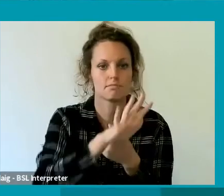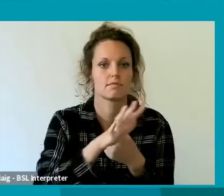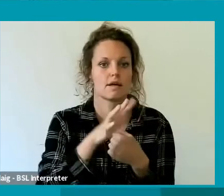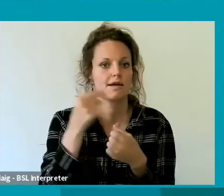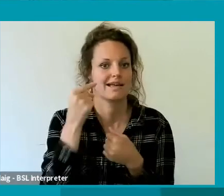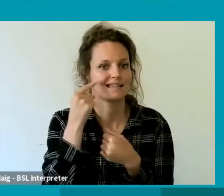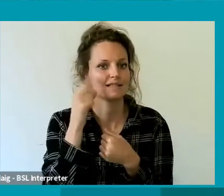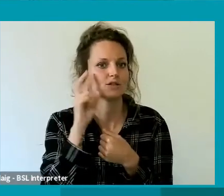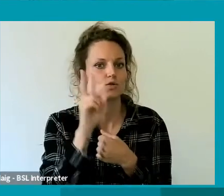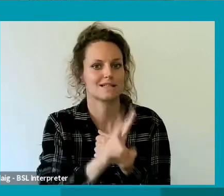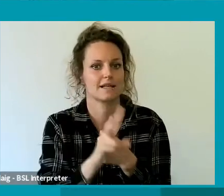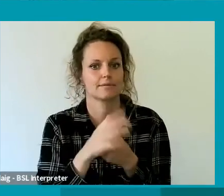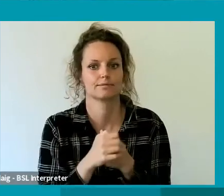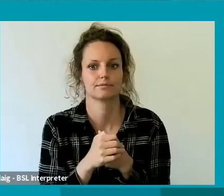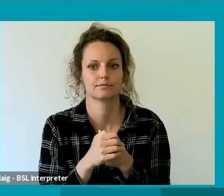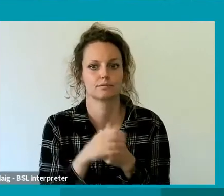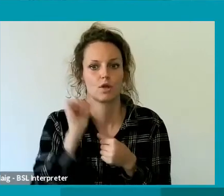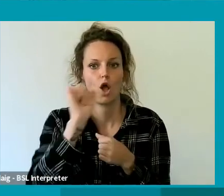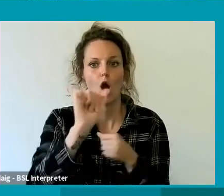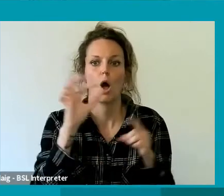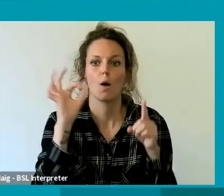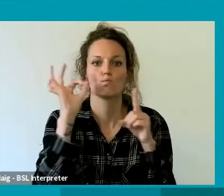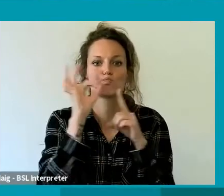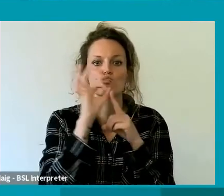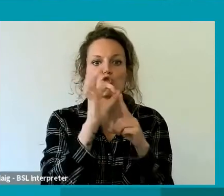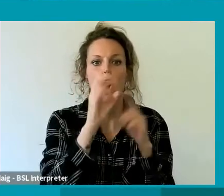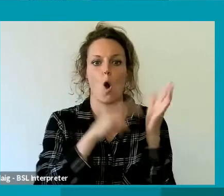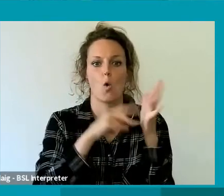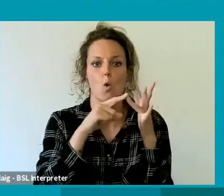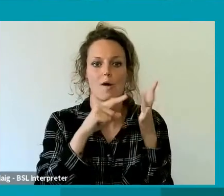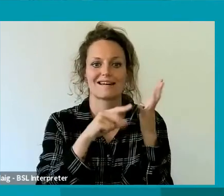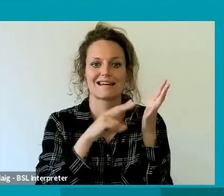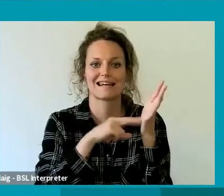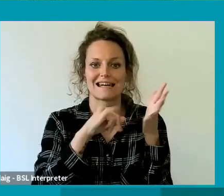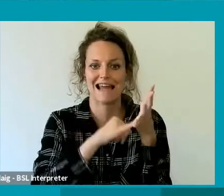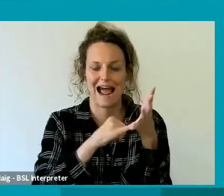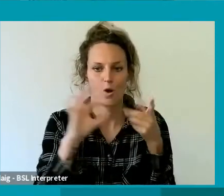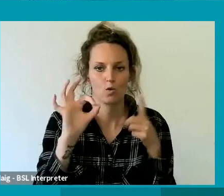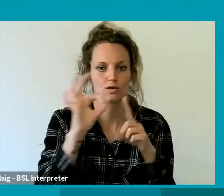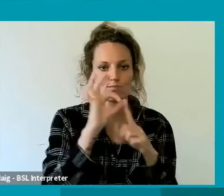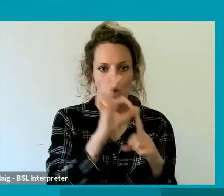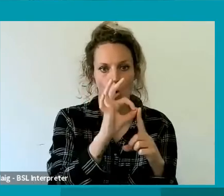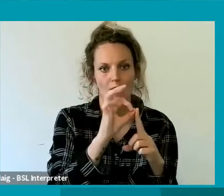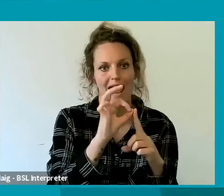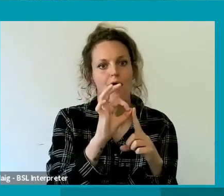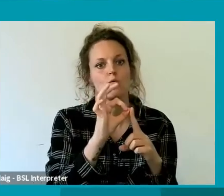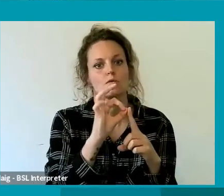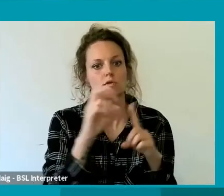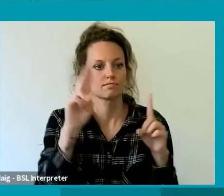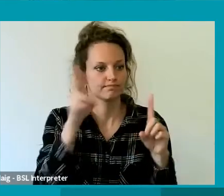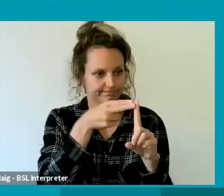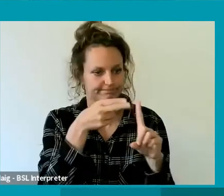It just shows that a little bit more inclusiveness really. Someone else says. Good summary. So yeah, really positive about this profile.